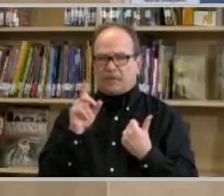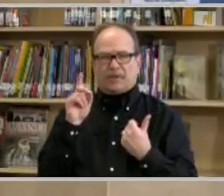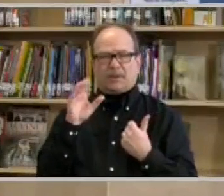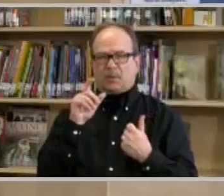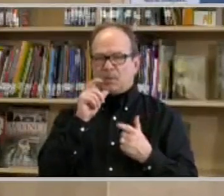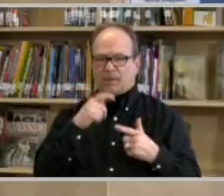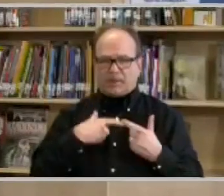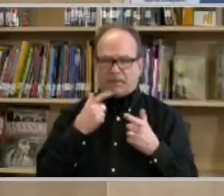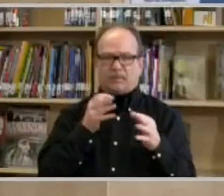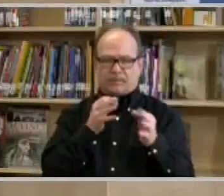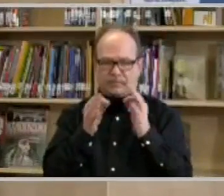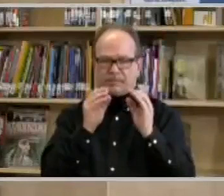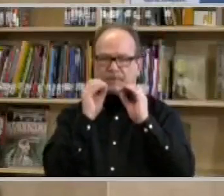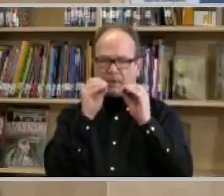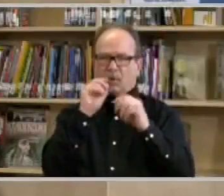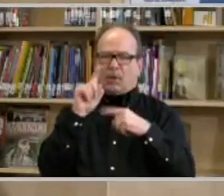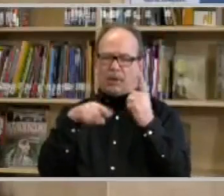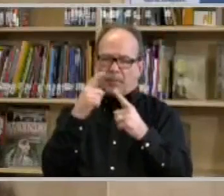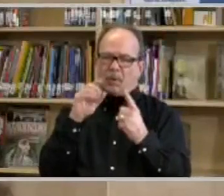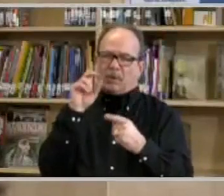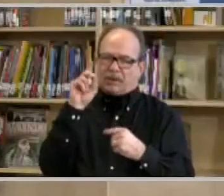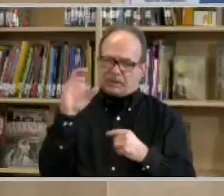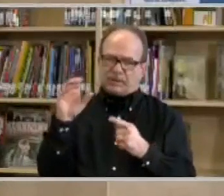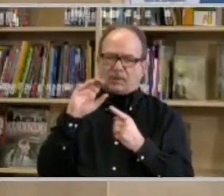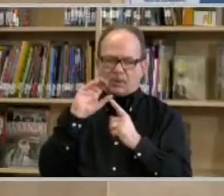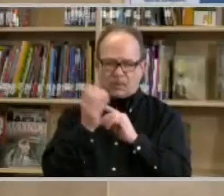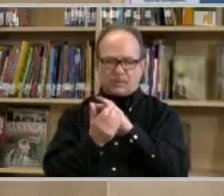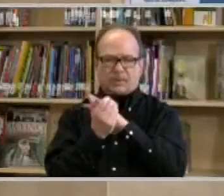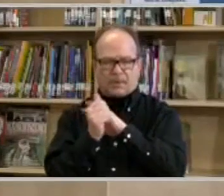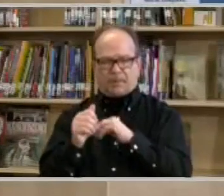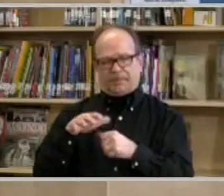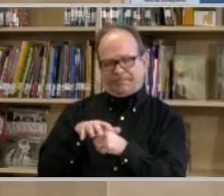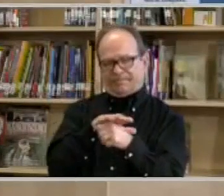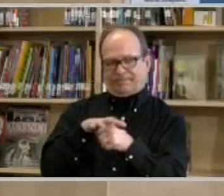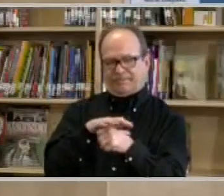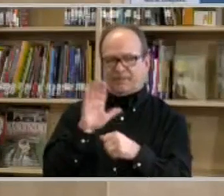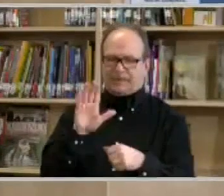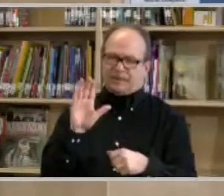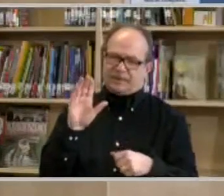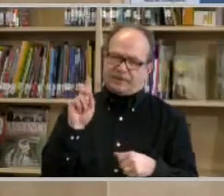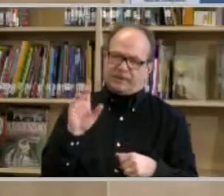MAKEUP IS, YOU KNOW, THE